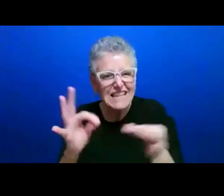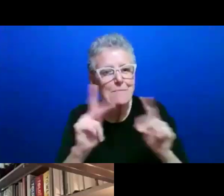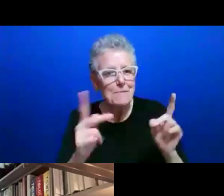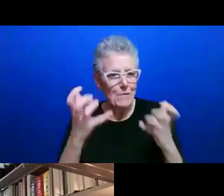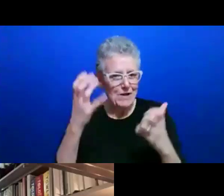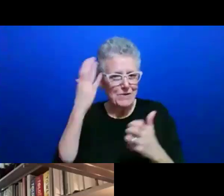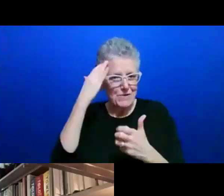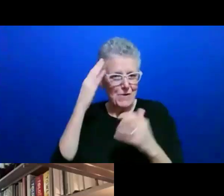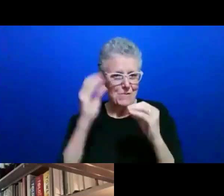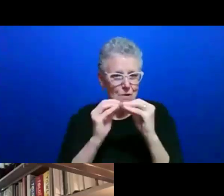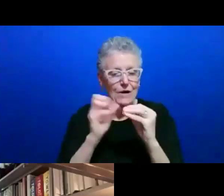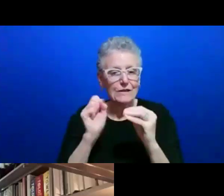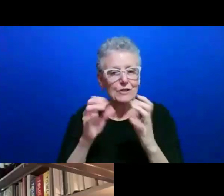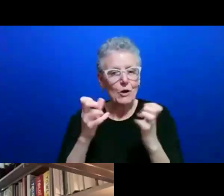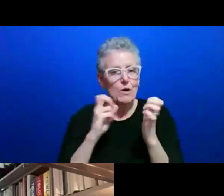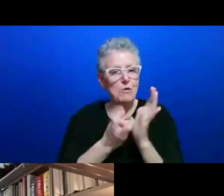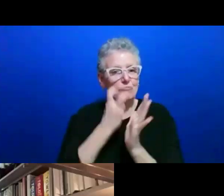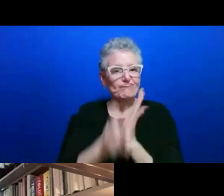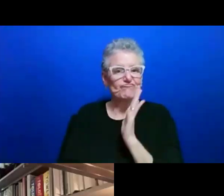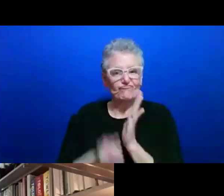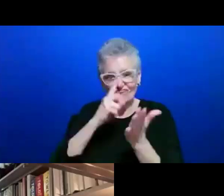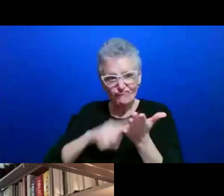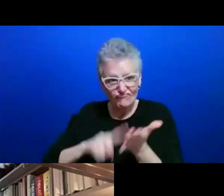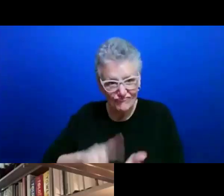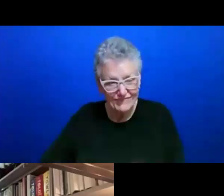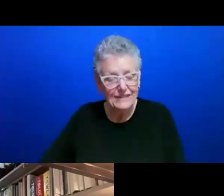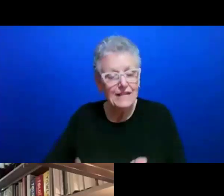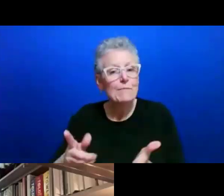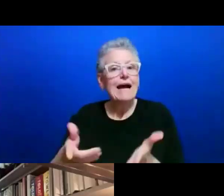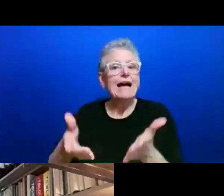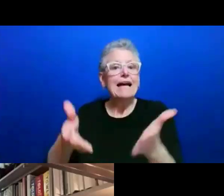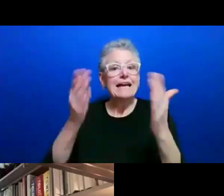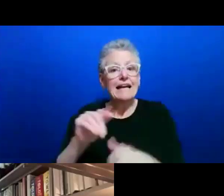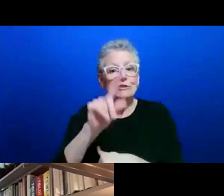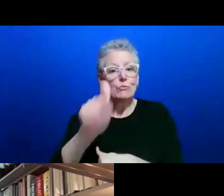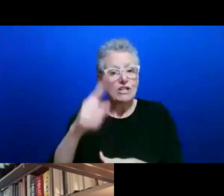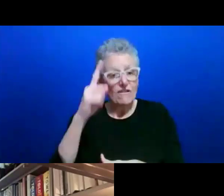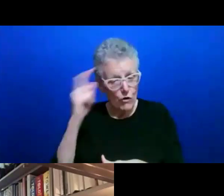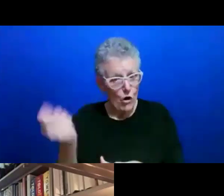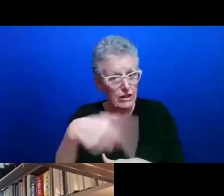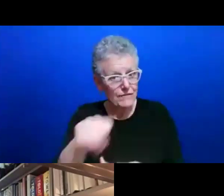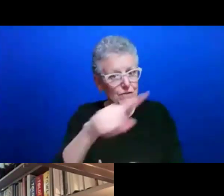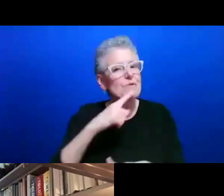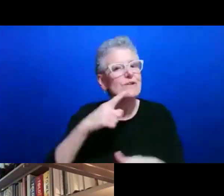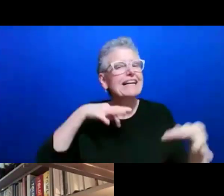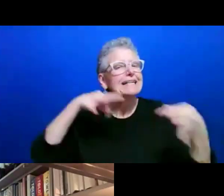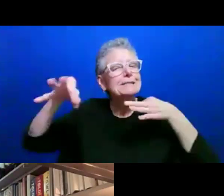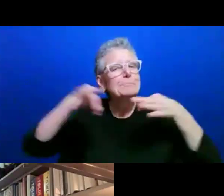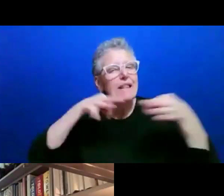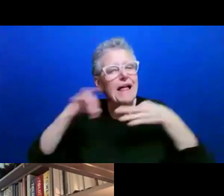So let's dive into it. My next question for all of you is talk to me a little bit about,